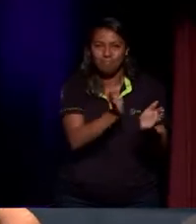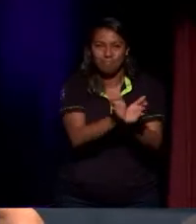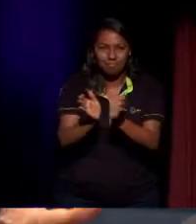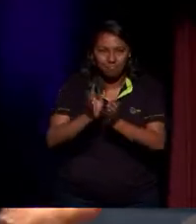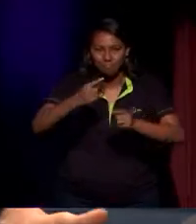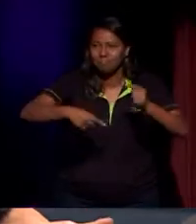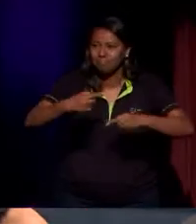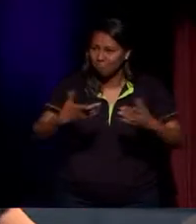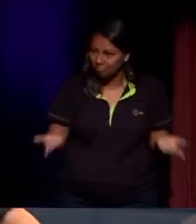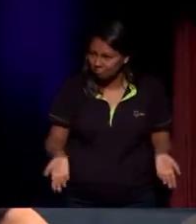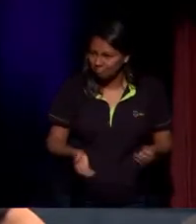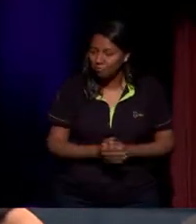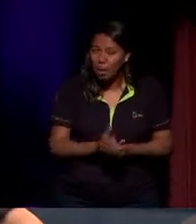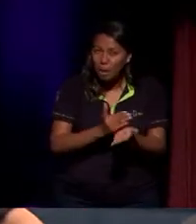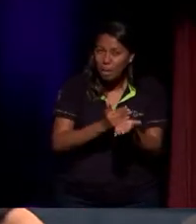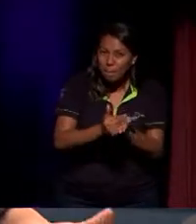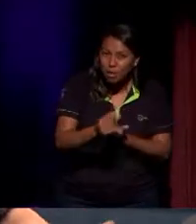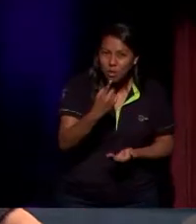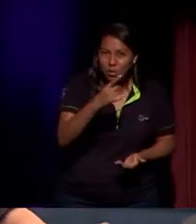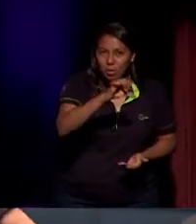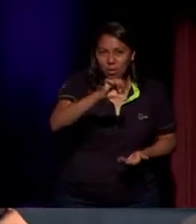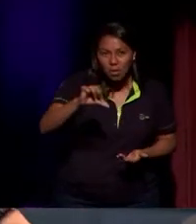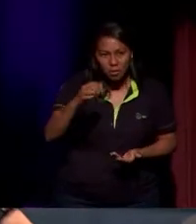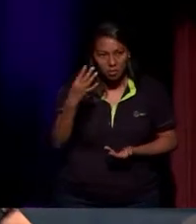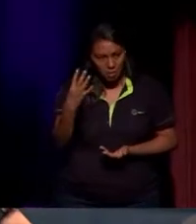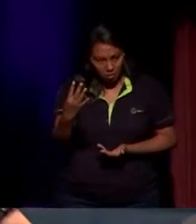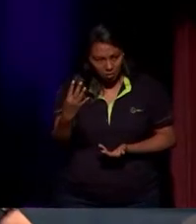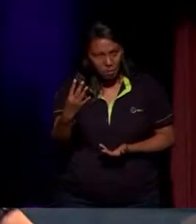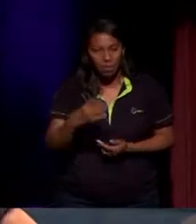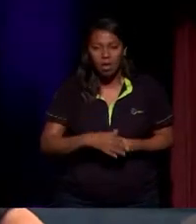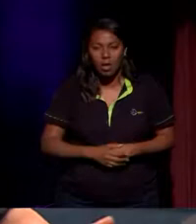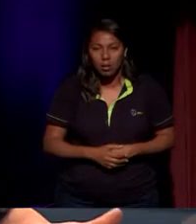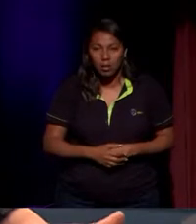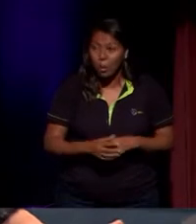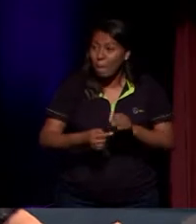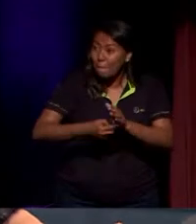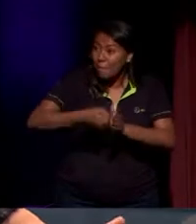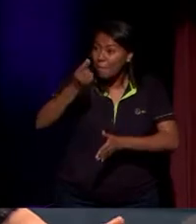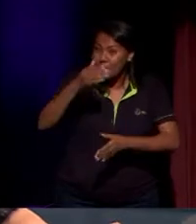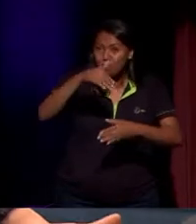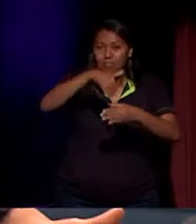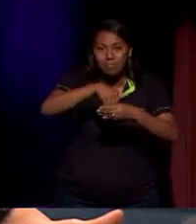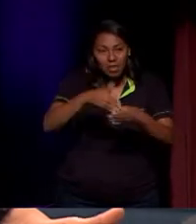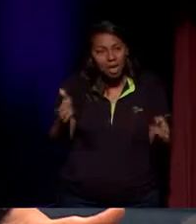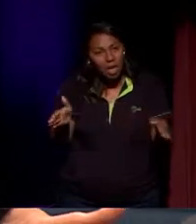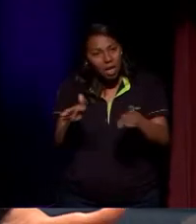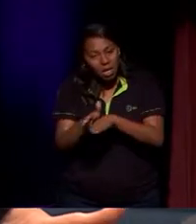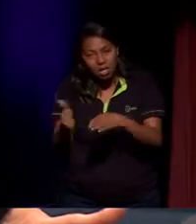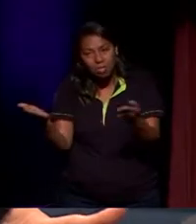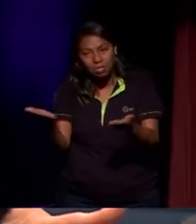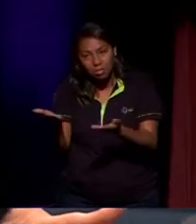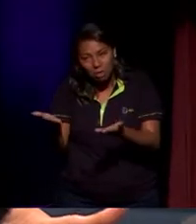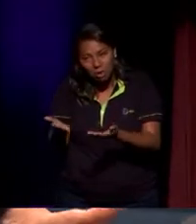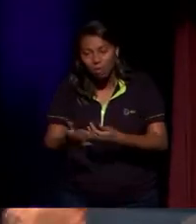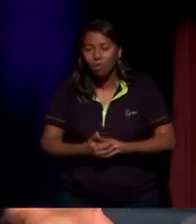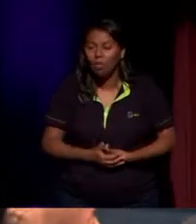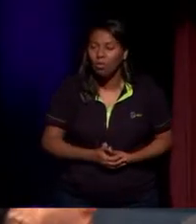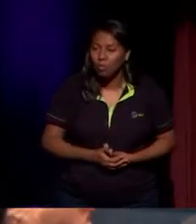Therefore, as of 1994, we have the first elections, and until today we have a multiparty system,